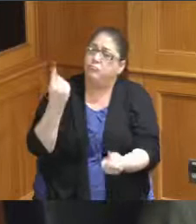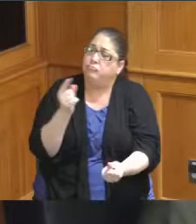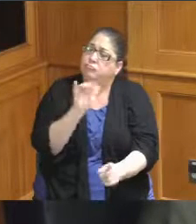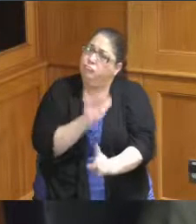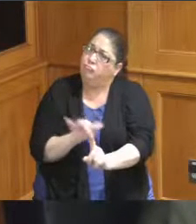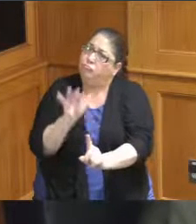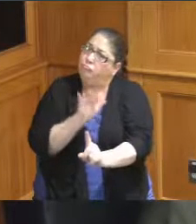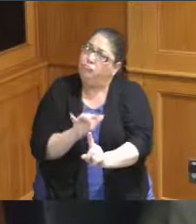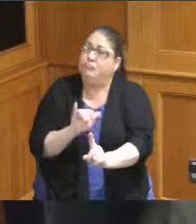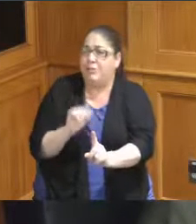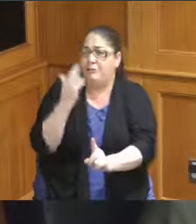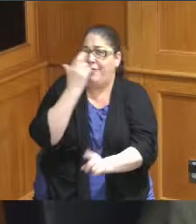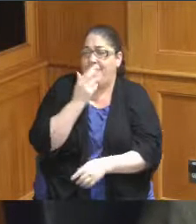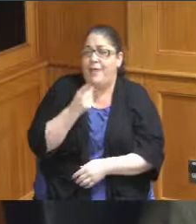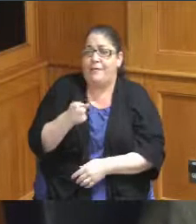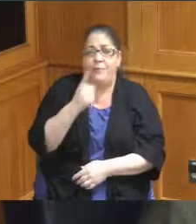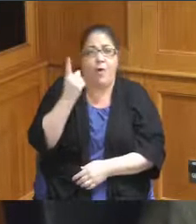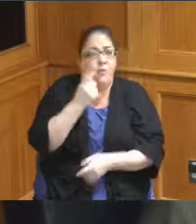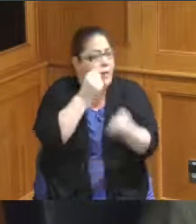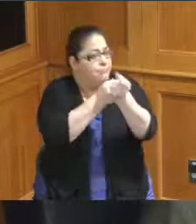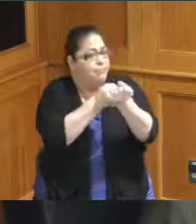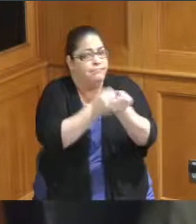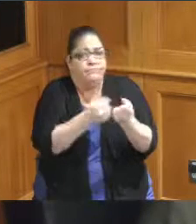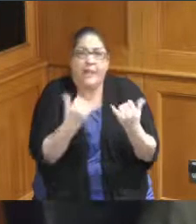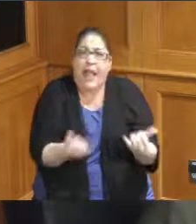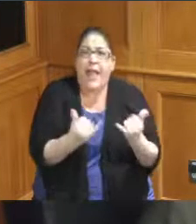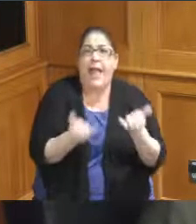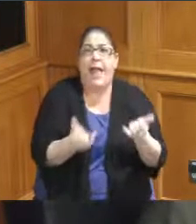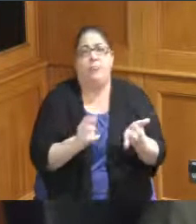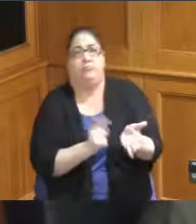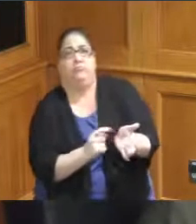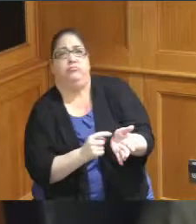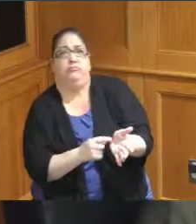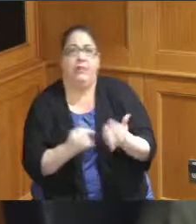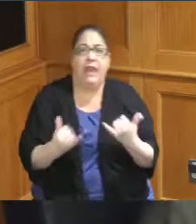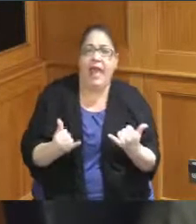it's something you're always advocating we got to get this done we got to get that done so I just